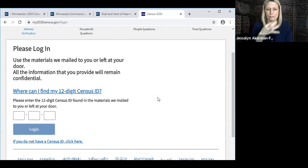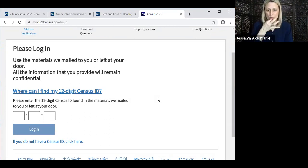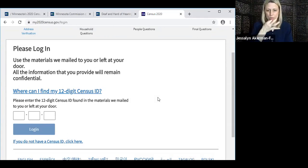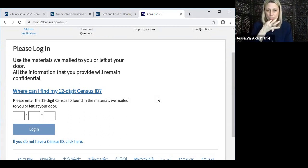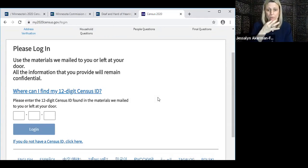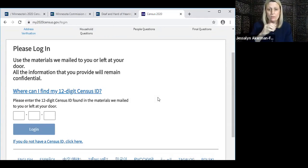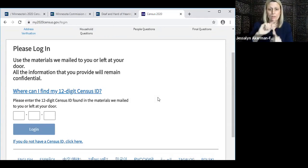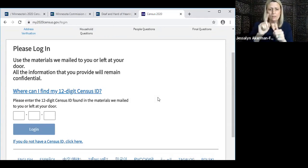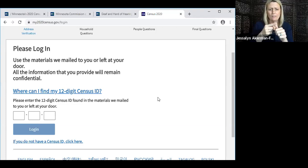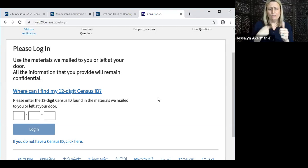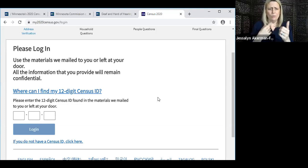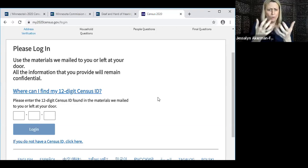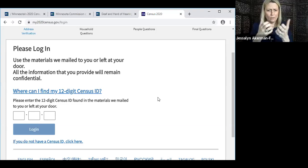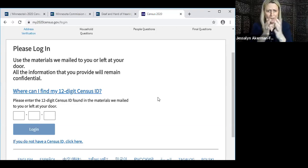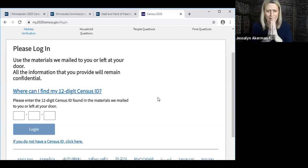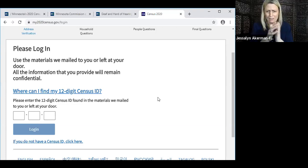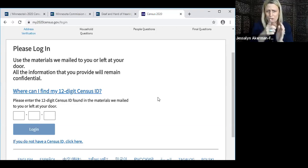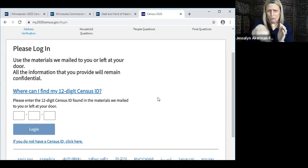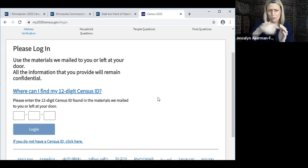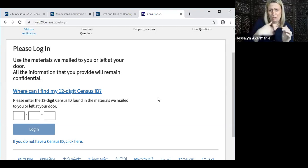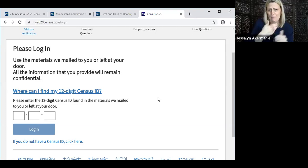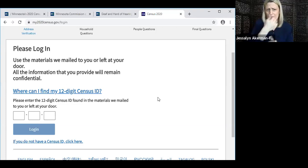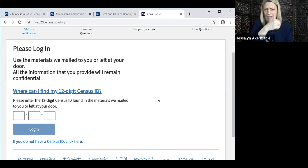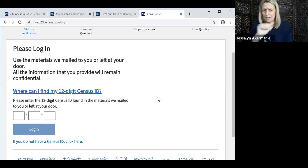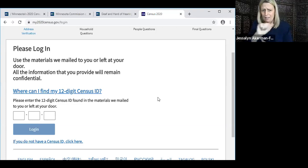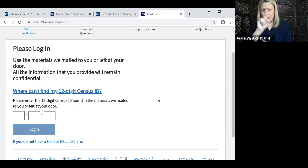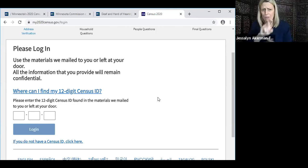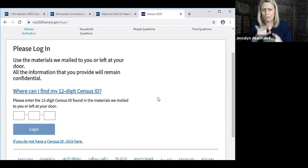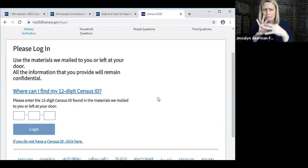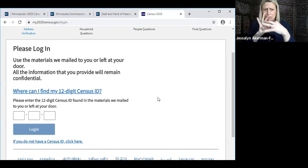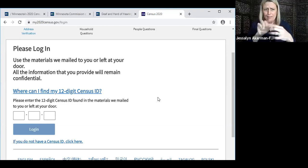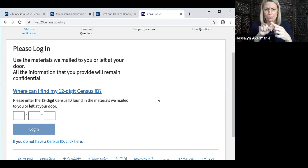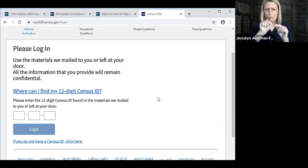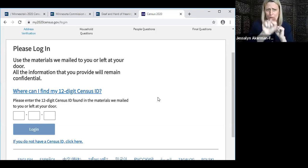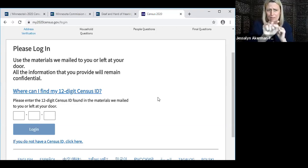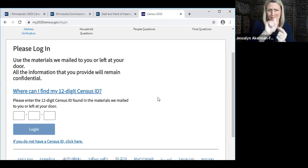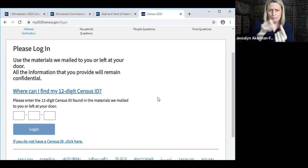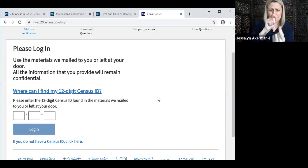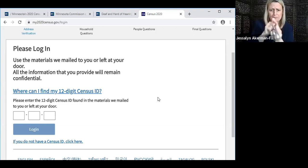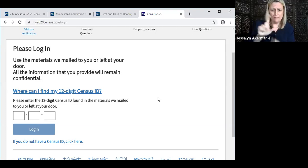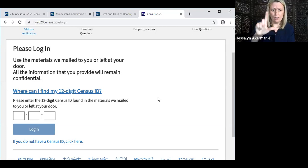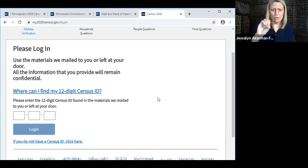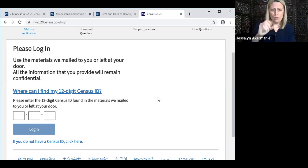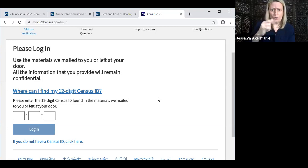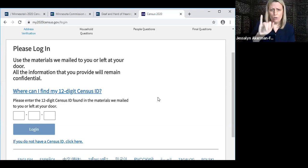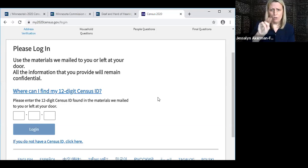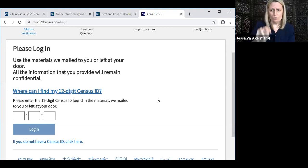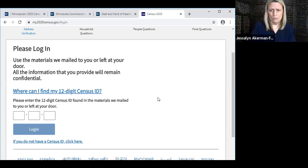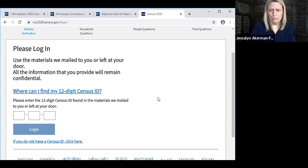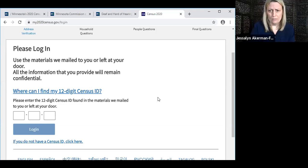once you're in that's when the 10 questions will be shown. And we can discuss the, we will be